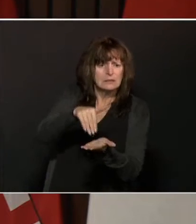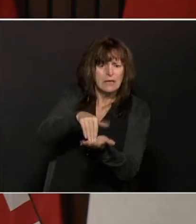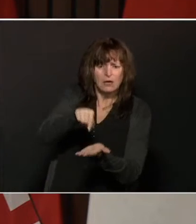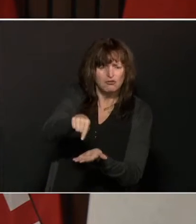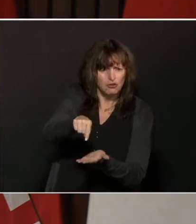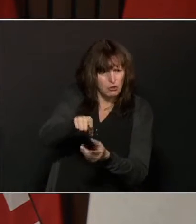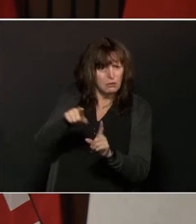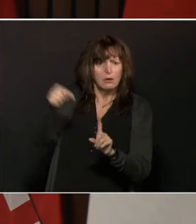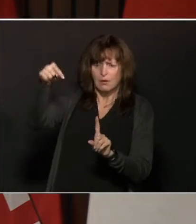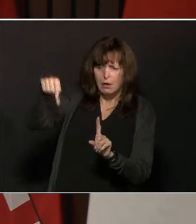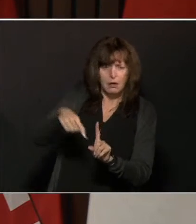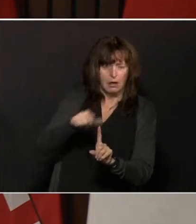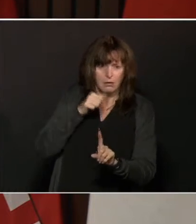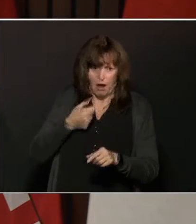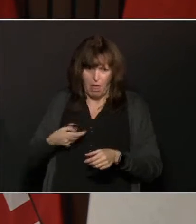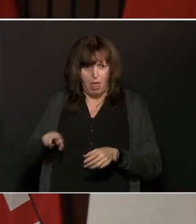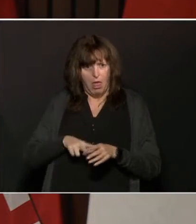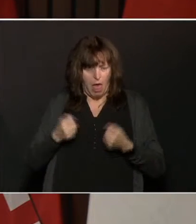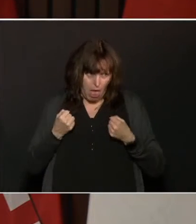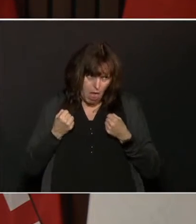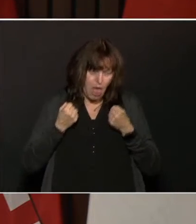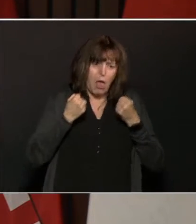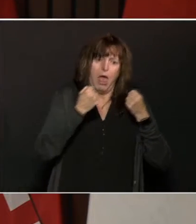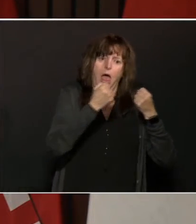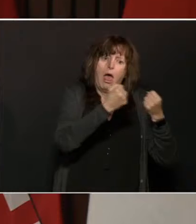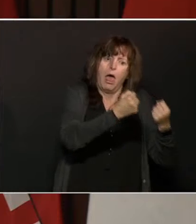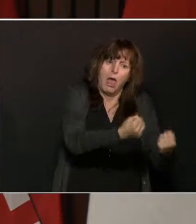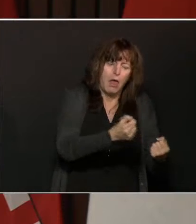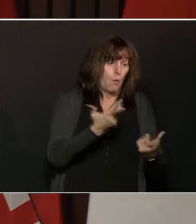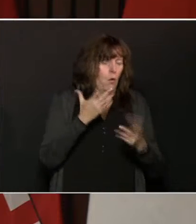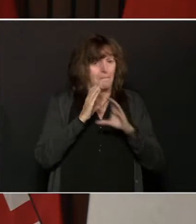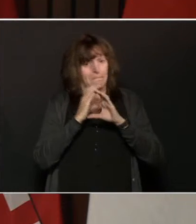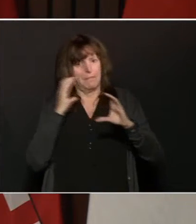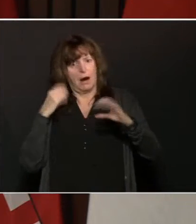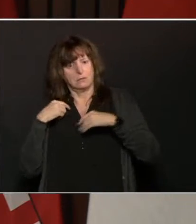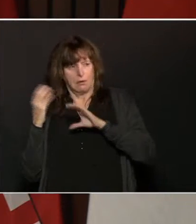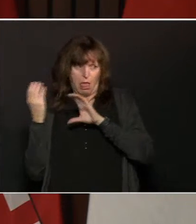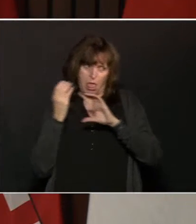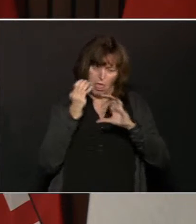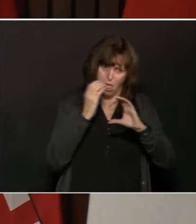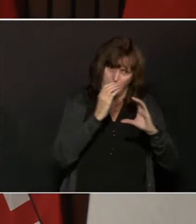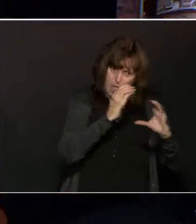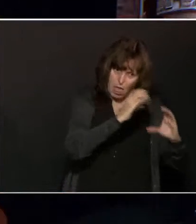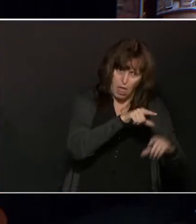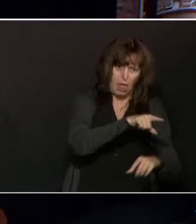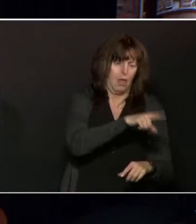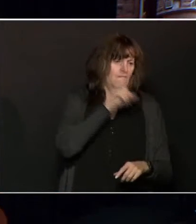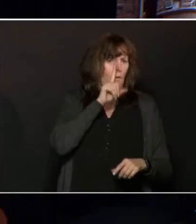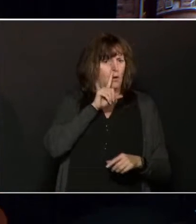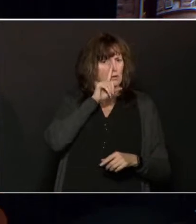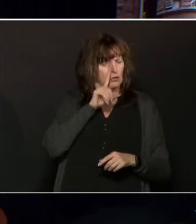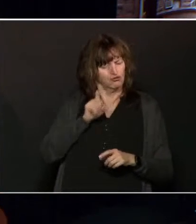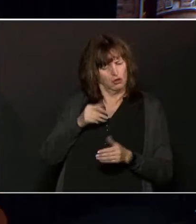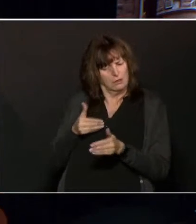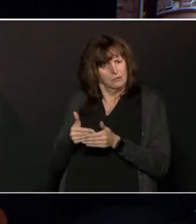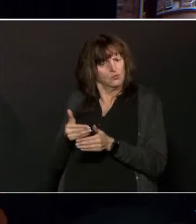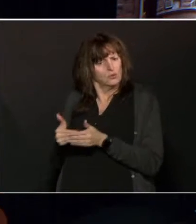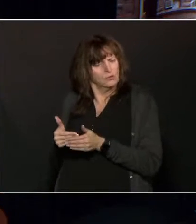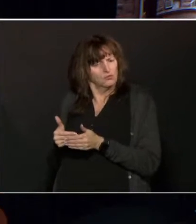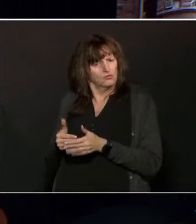THAN ONTARIO AND CANADA ARE YOU CAN SEE CANADA IS CAN SEE CANADA IS THE DARK BLUE LINE CAN SEE CANADA IS THE DARK BLUE LINE AT THE